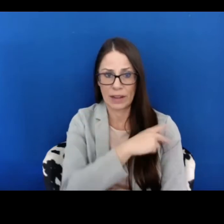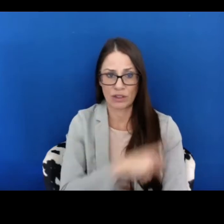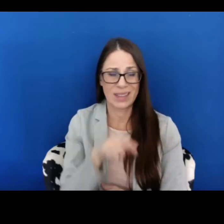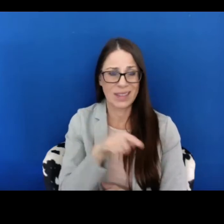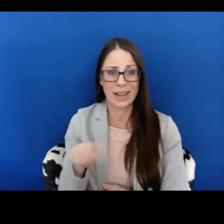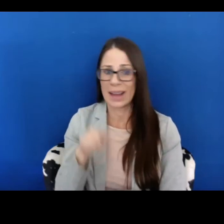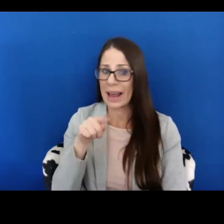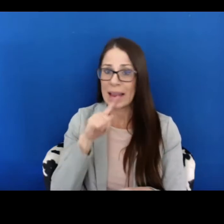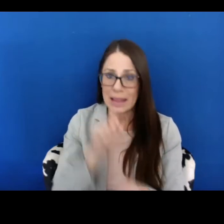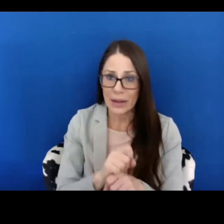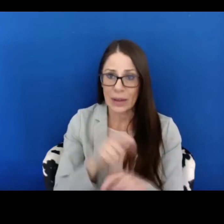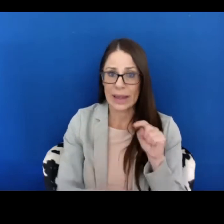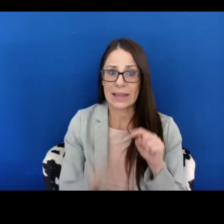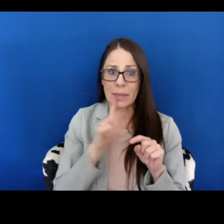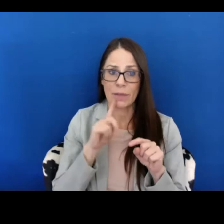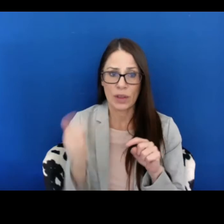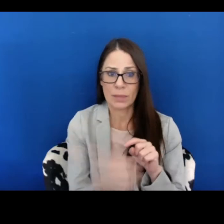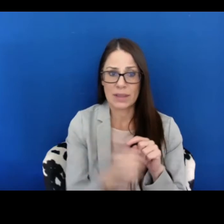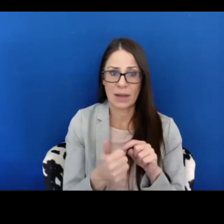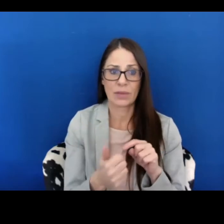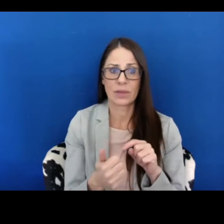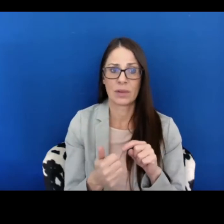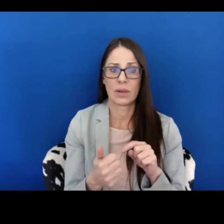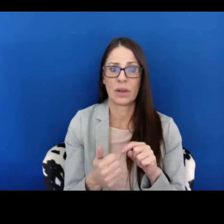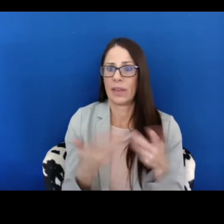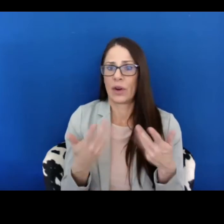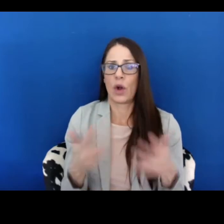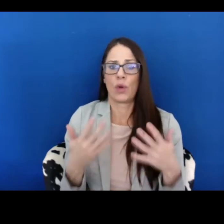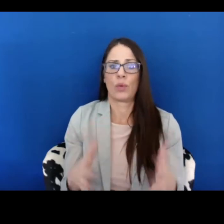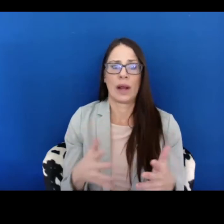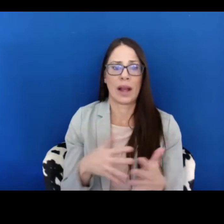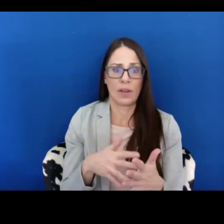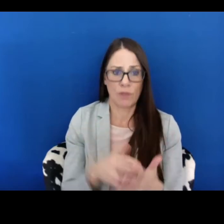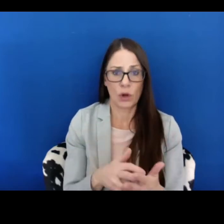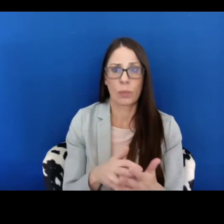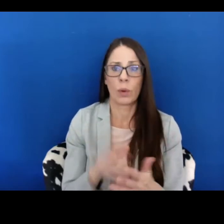for themselves. As such, an already vulnerable population becomes further disadvantaged.